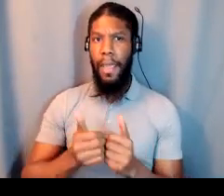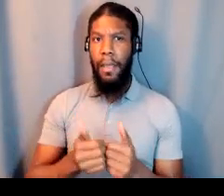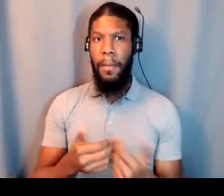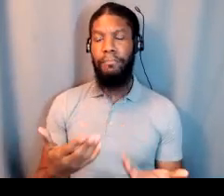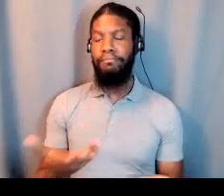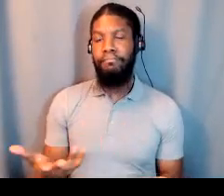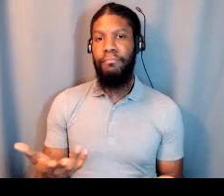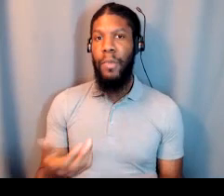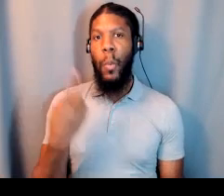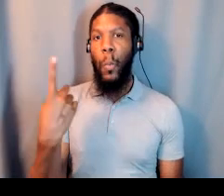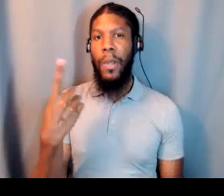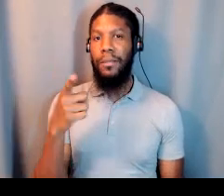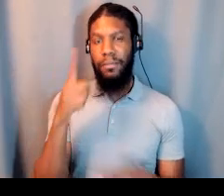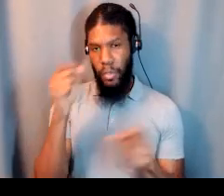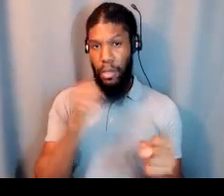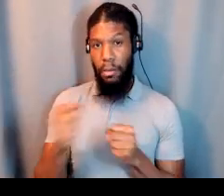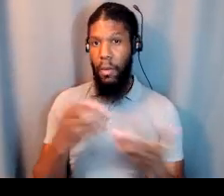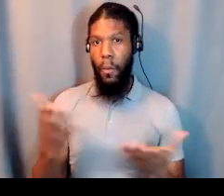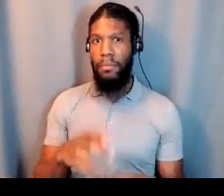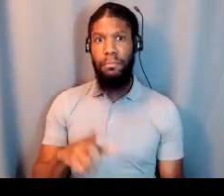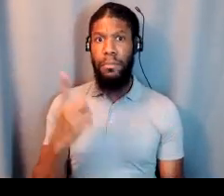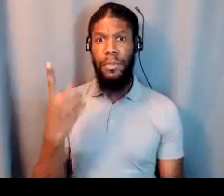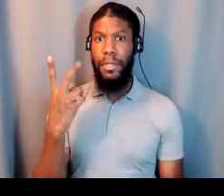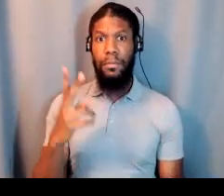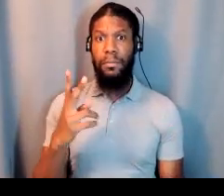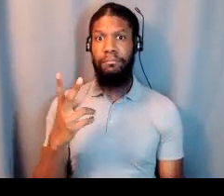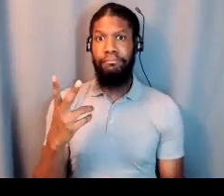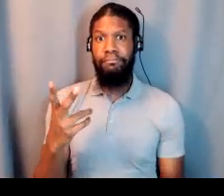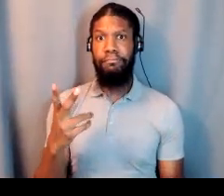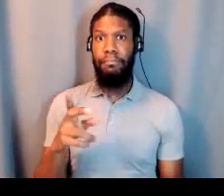So if it's an issue about race, you should talk about race.